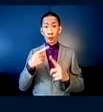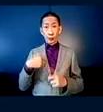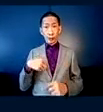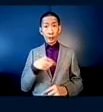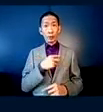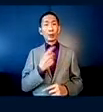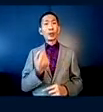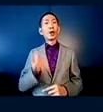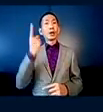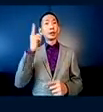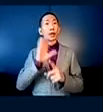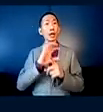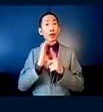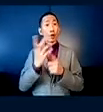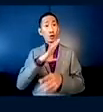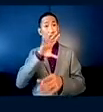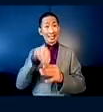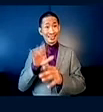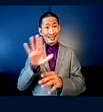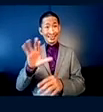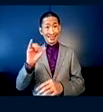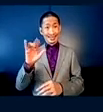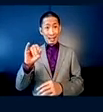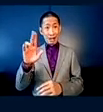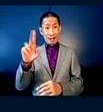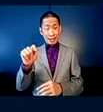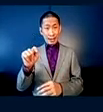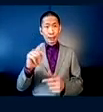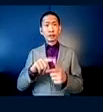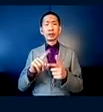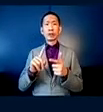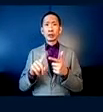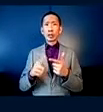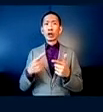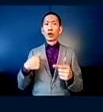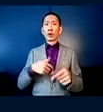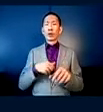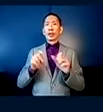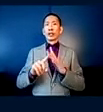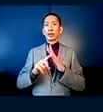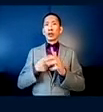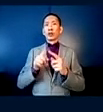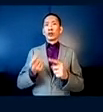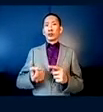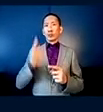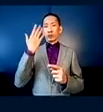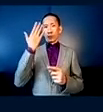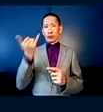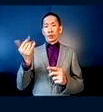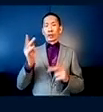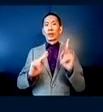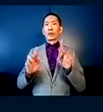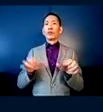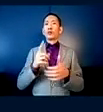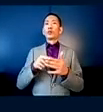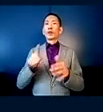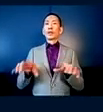SUPERIOR TO ANOTHER, AND THAT WHEN WE UNDERSTAND THE CULTURE WITHIN ITS CONTEXT THEN WE CAN START TO UNDERSTAND WHY PEOPLE